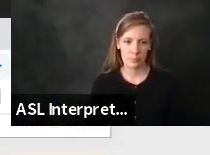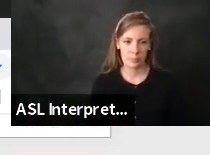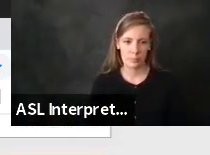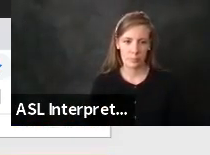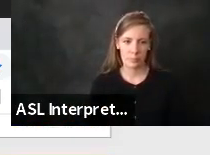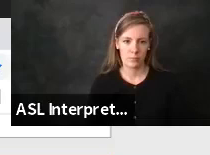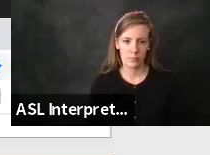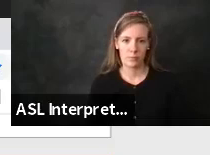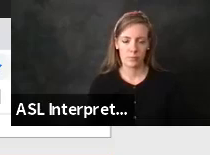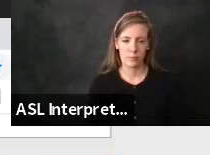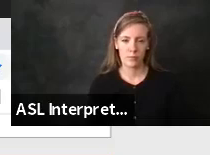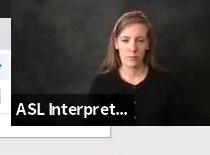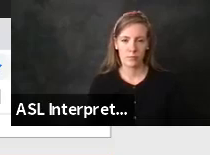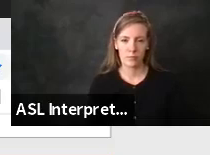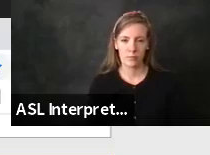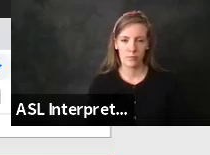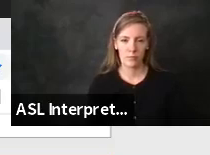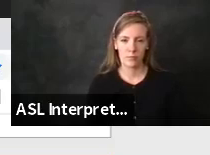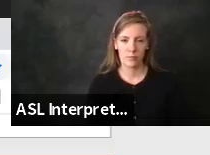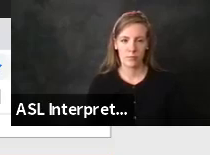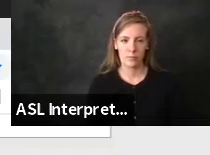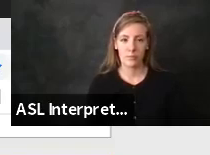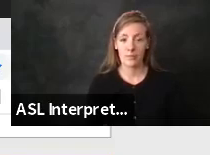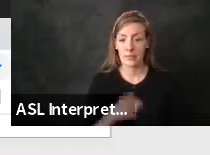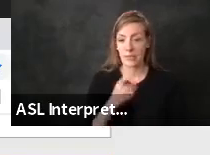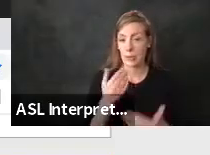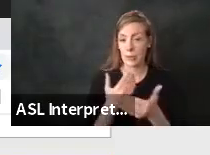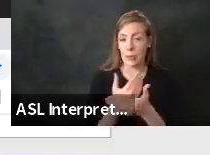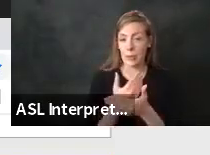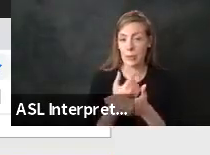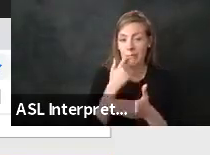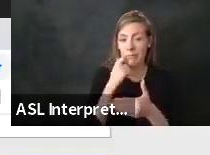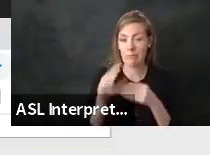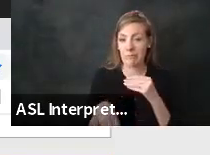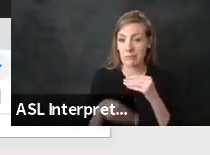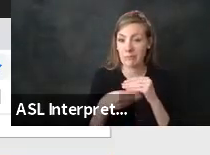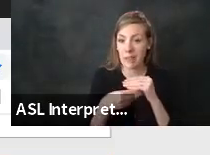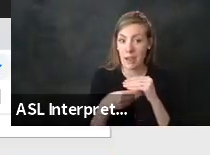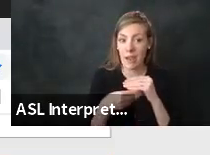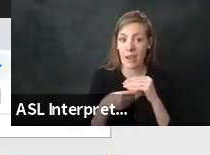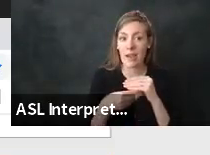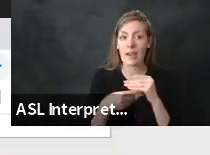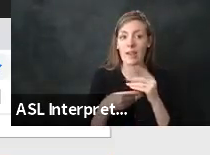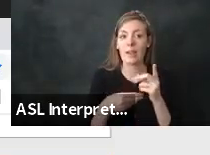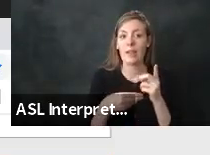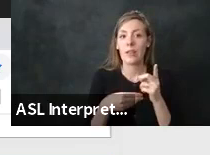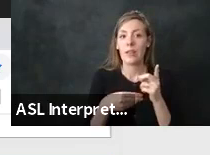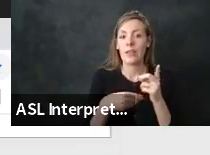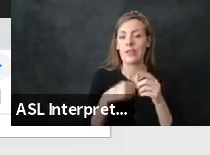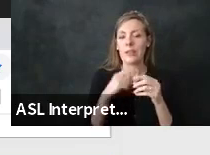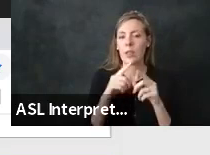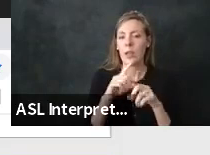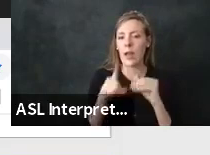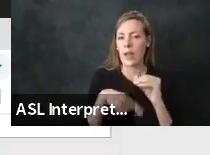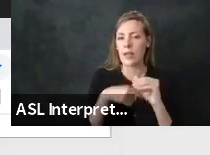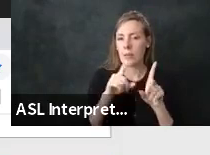Here something new that's been added. If WEA have folded the information about testing volume into this page.